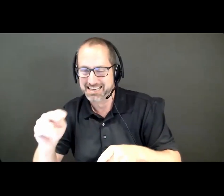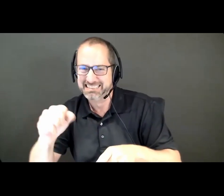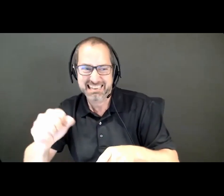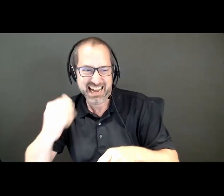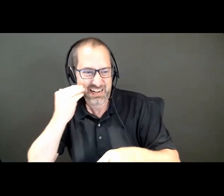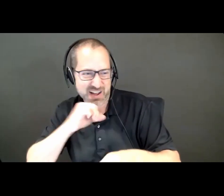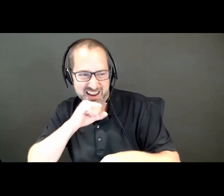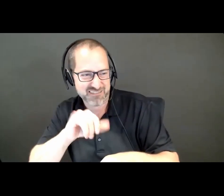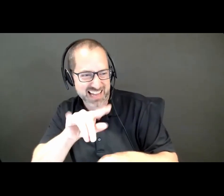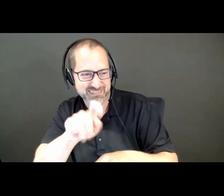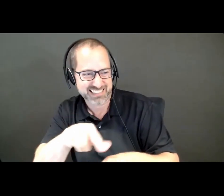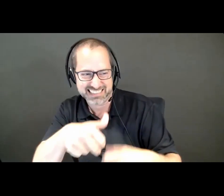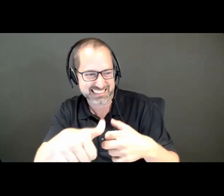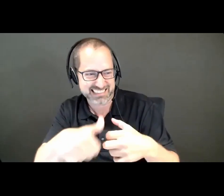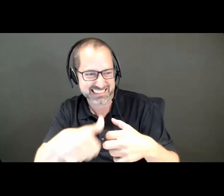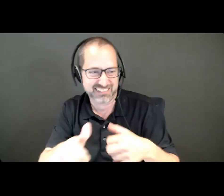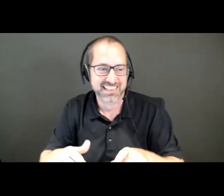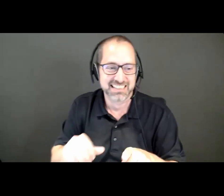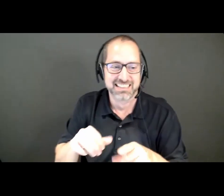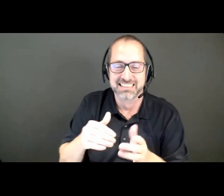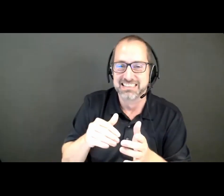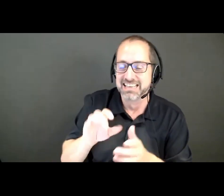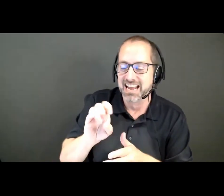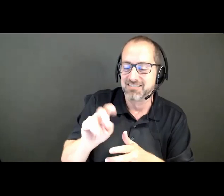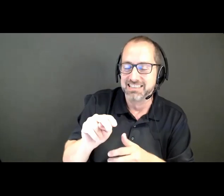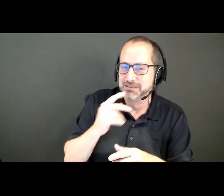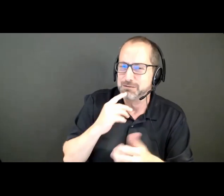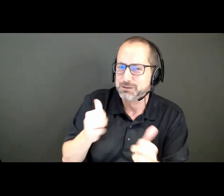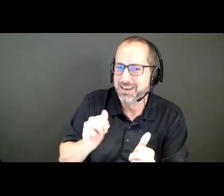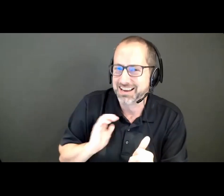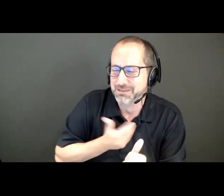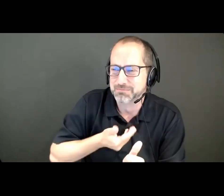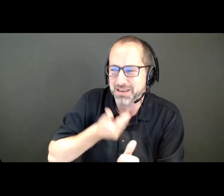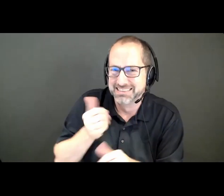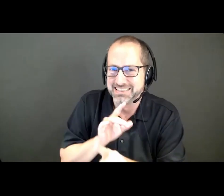It's okay. I think we’ll do our best to answer it. But for us here on the continent,